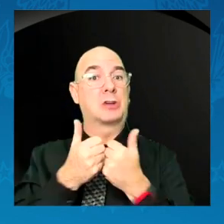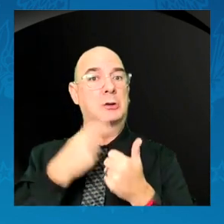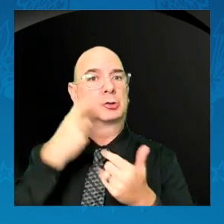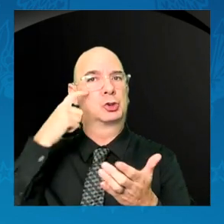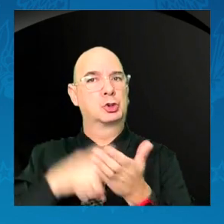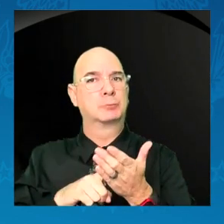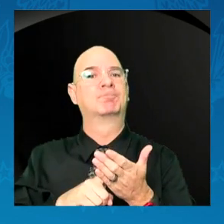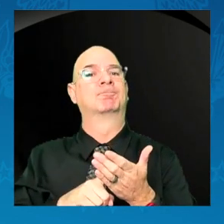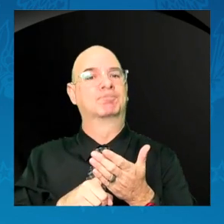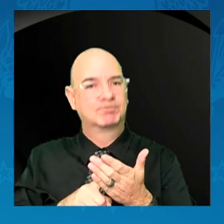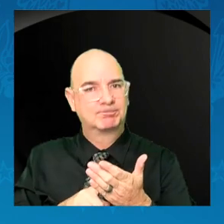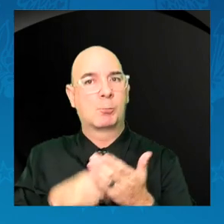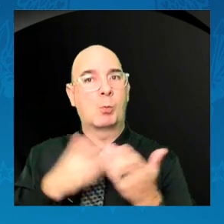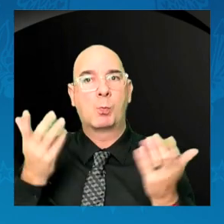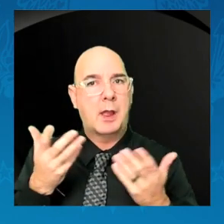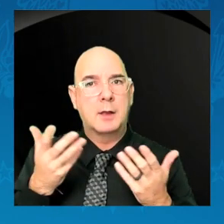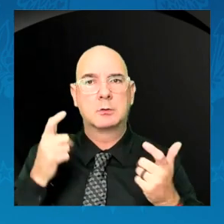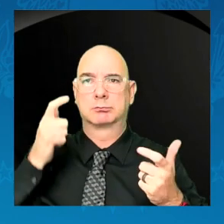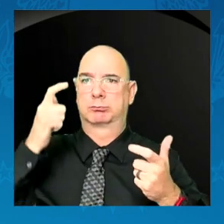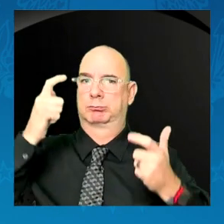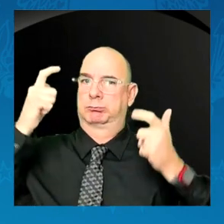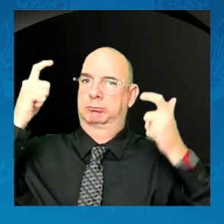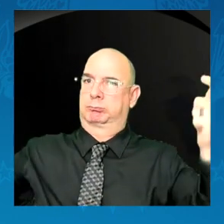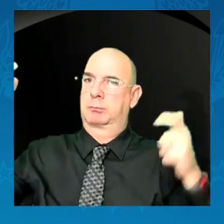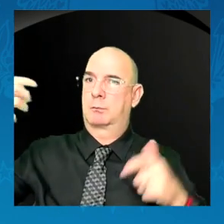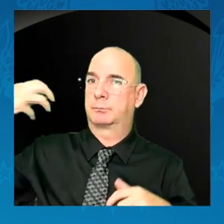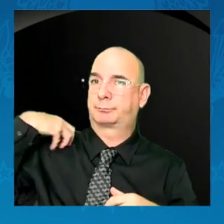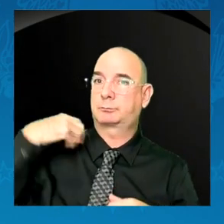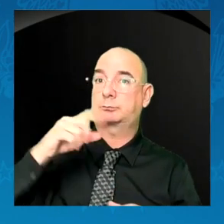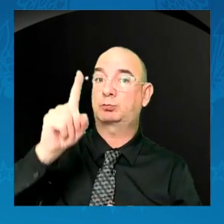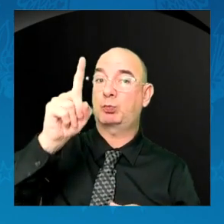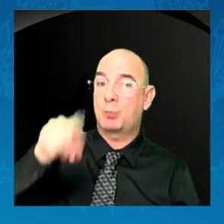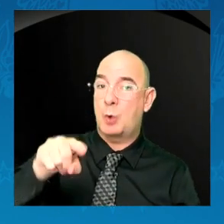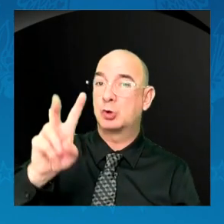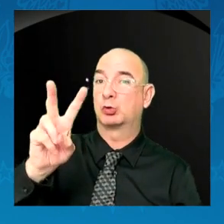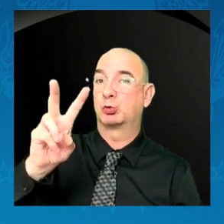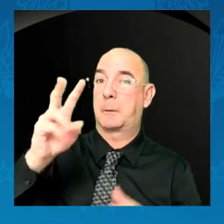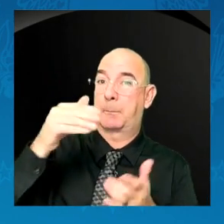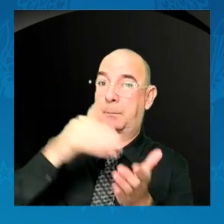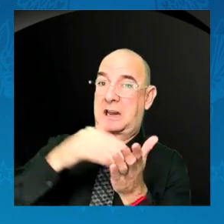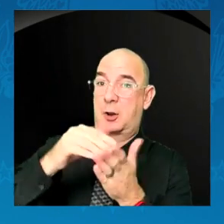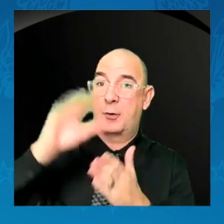of 2.2 million federal civilian workforce, less than seven percent is under the age of 30.